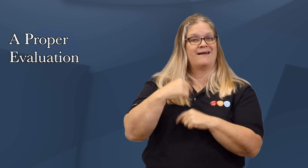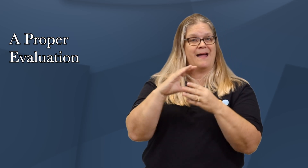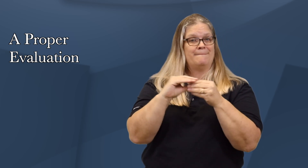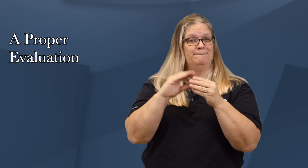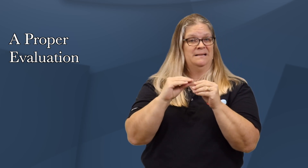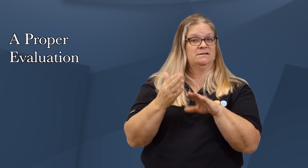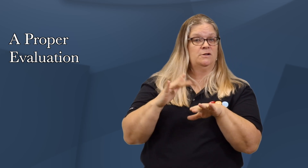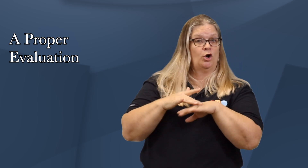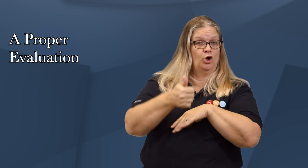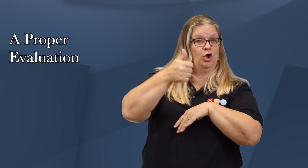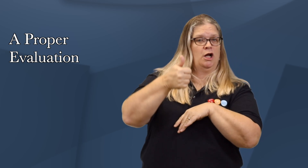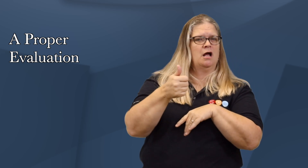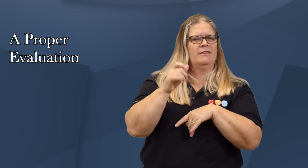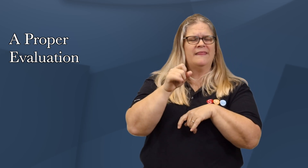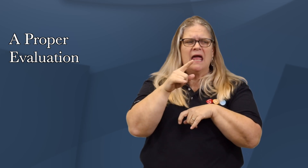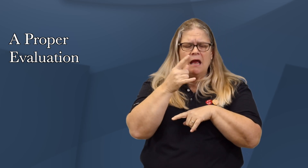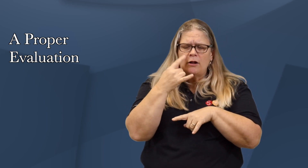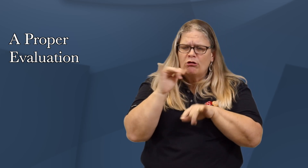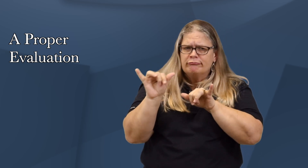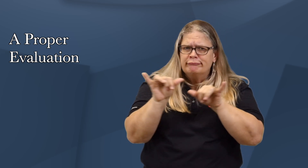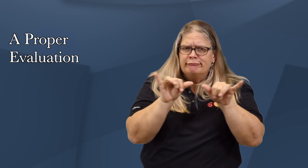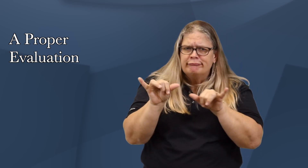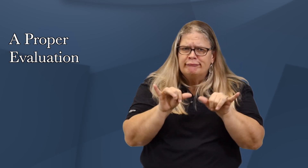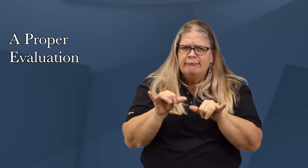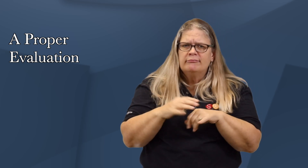As I mentioned earlier, there are look-alikes.